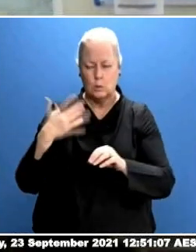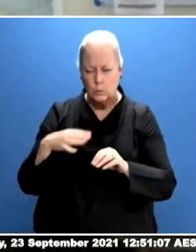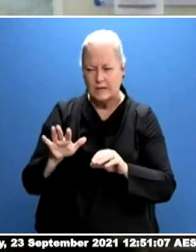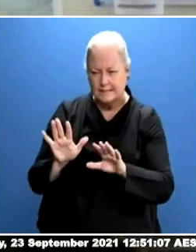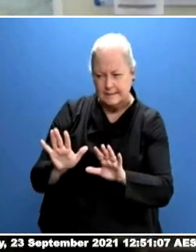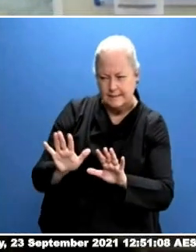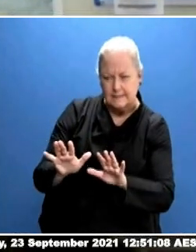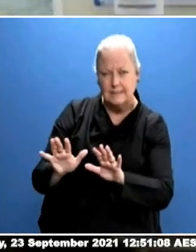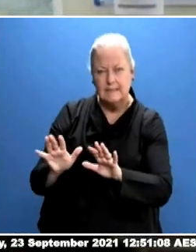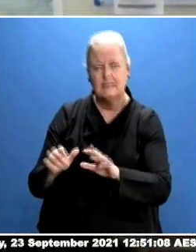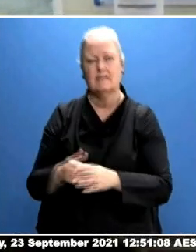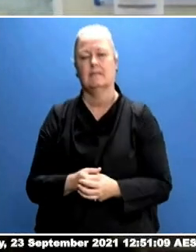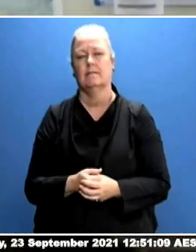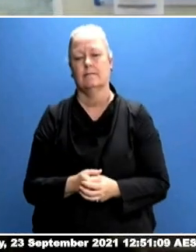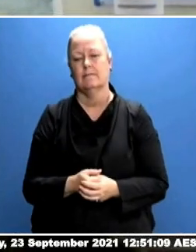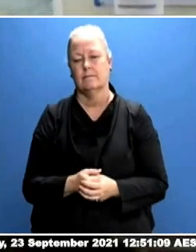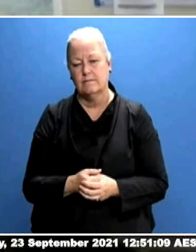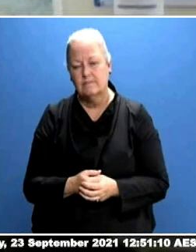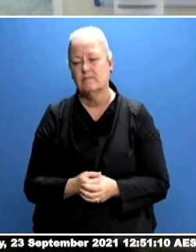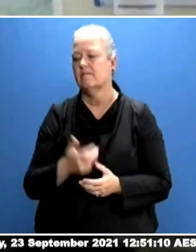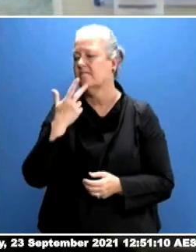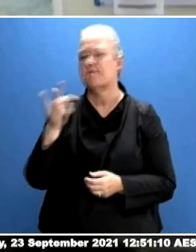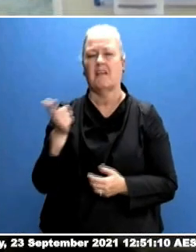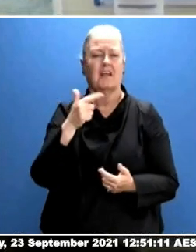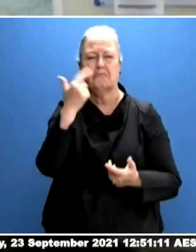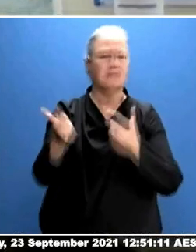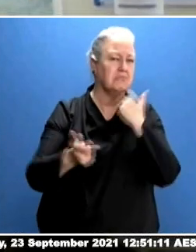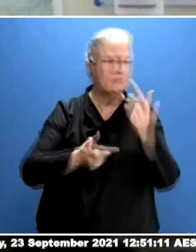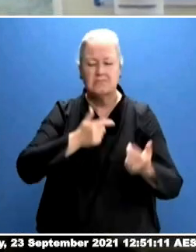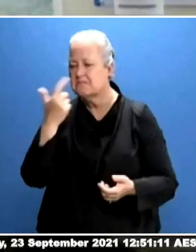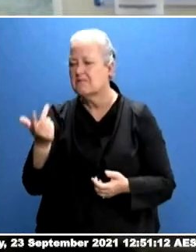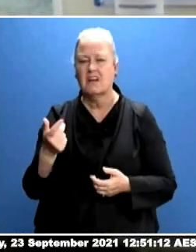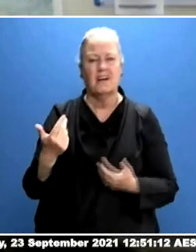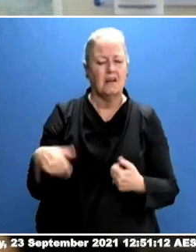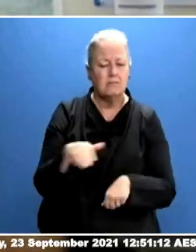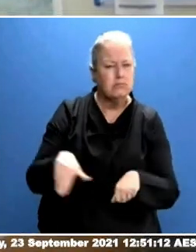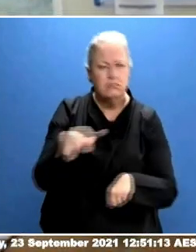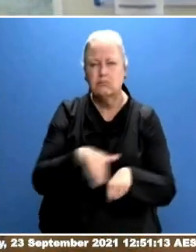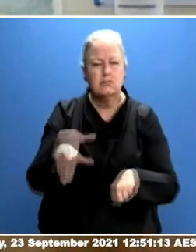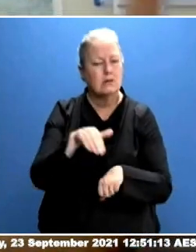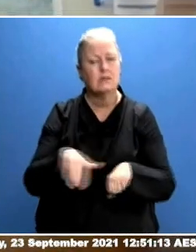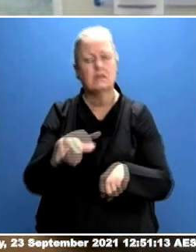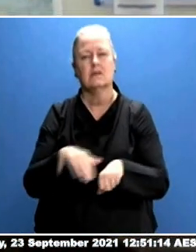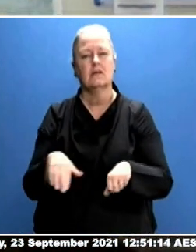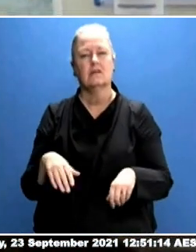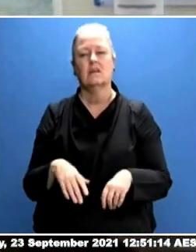danger through their actions, criminal act behaviour, exploiting themselves or being